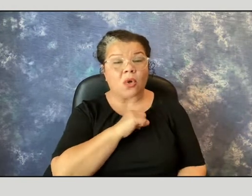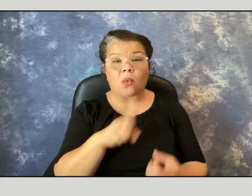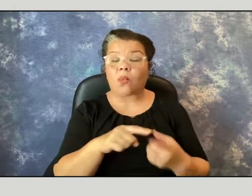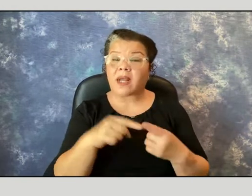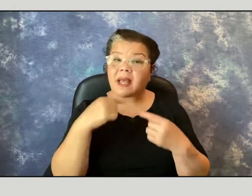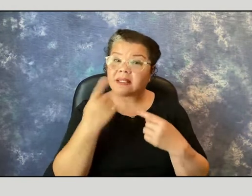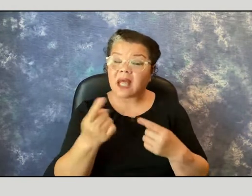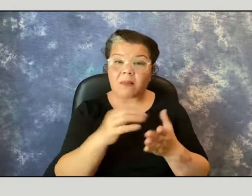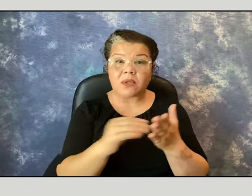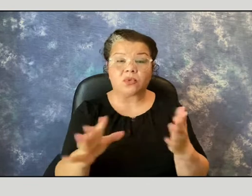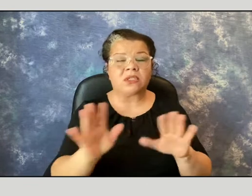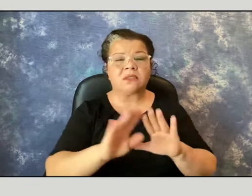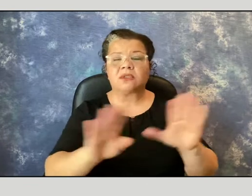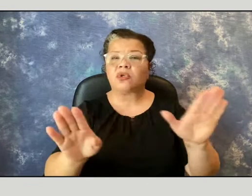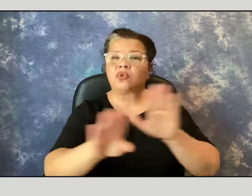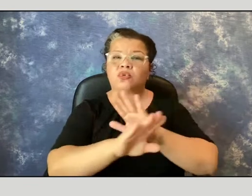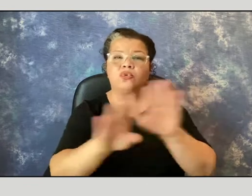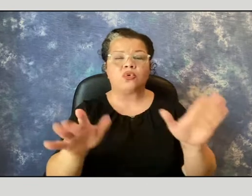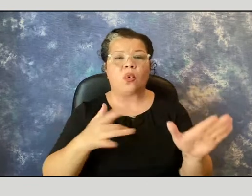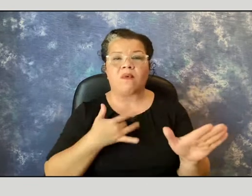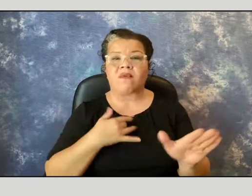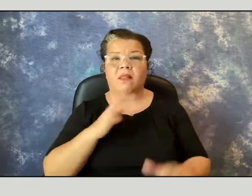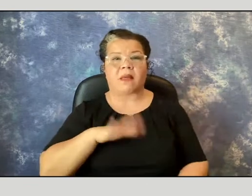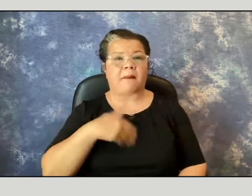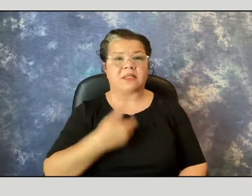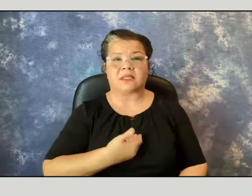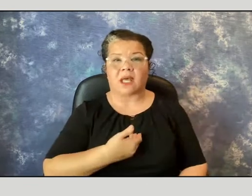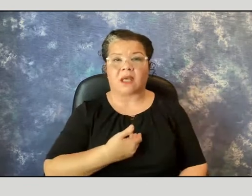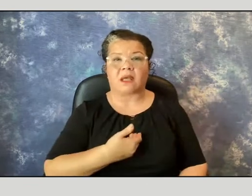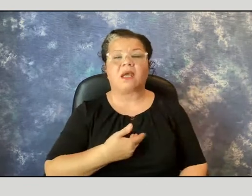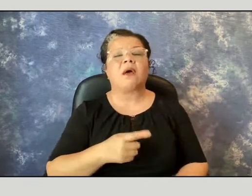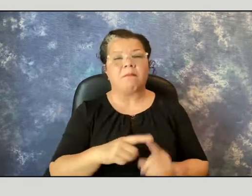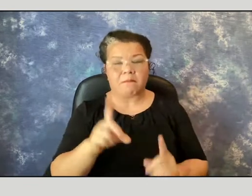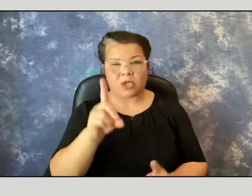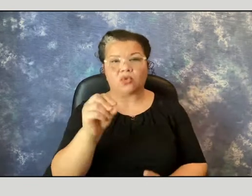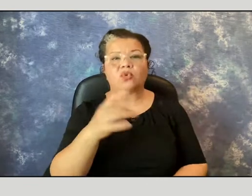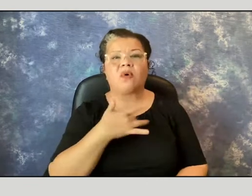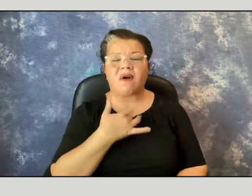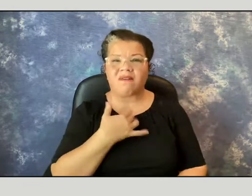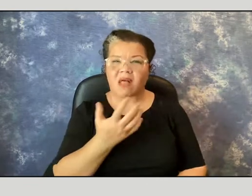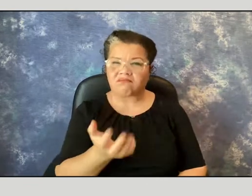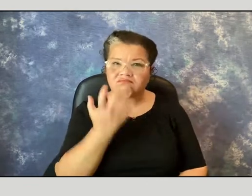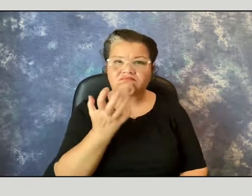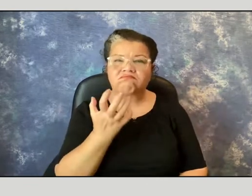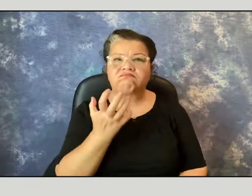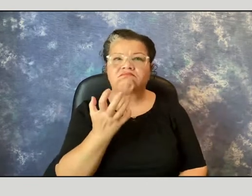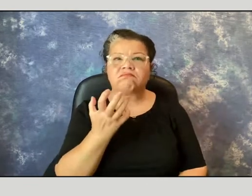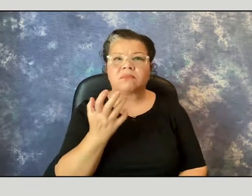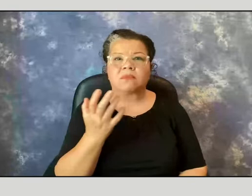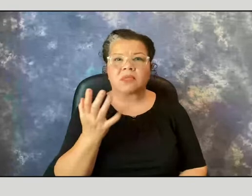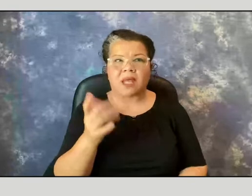"Don't feel upset, but do feel angry. Do kind of demand that that history be known,"